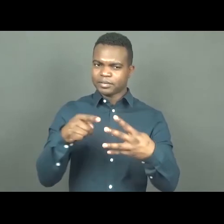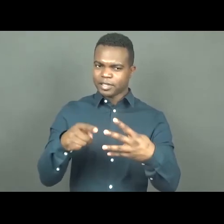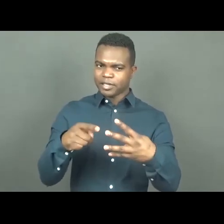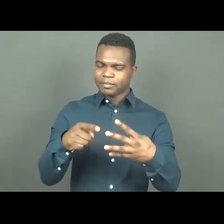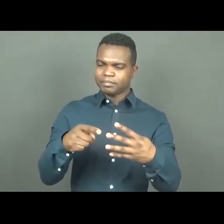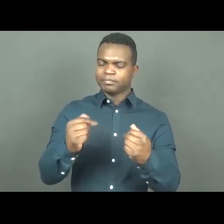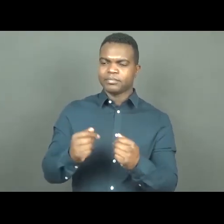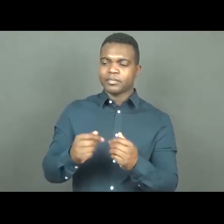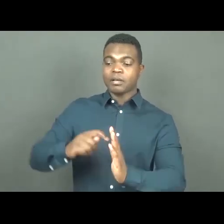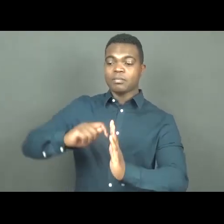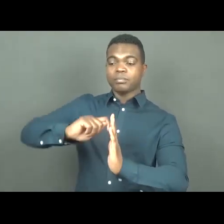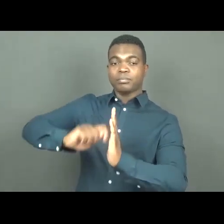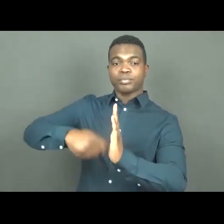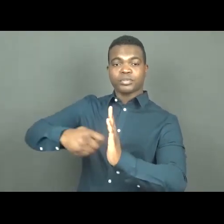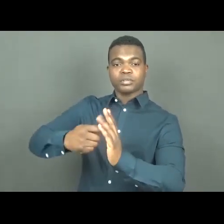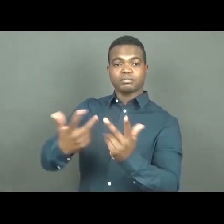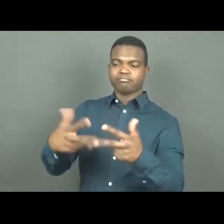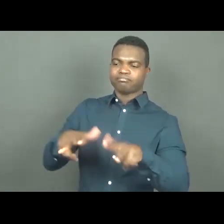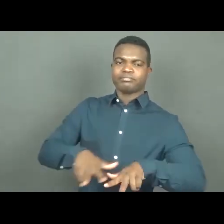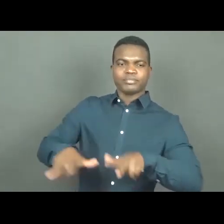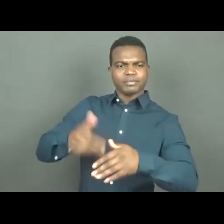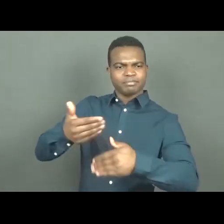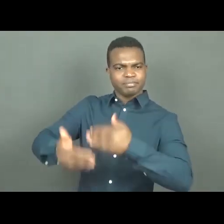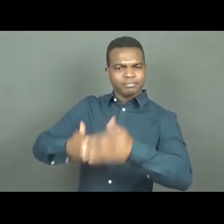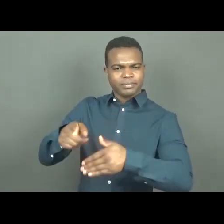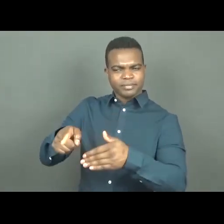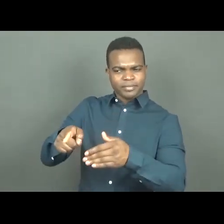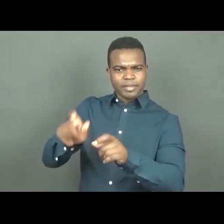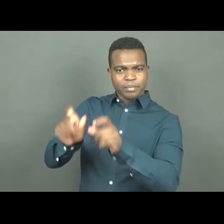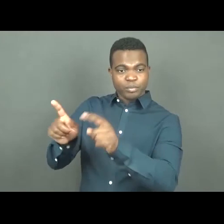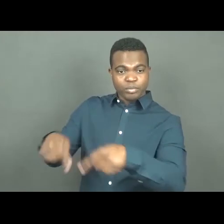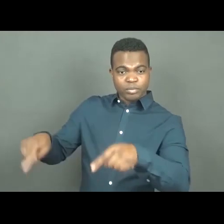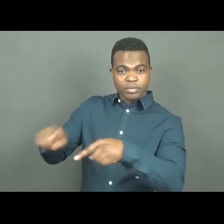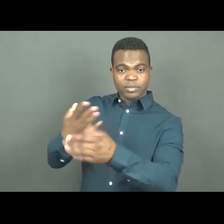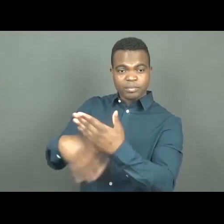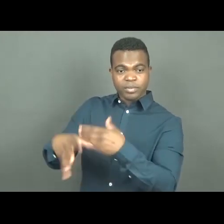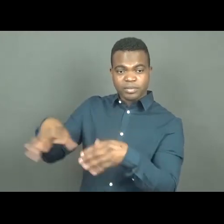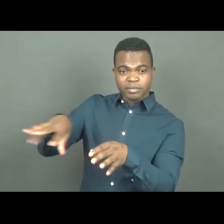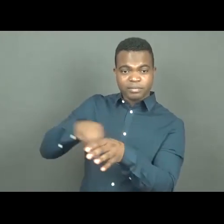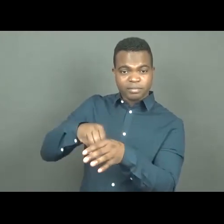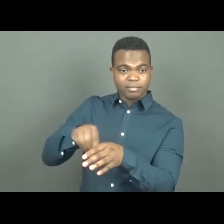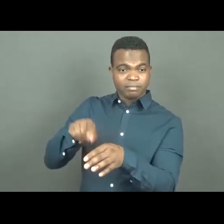has guidance that encourages teams to, in fact, requires teams to gather